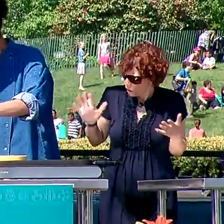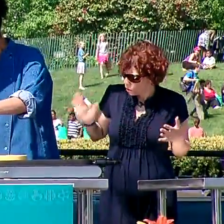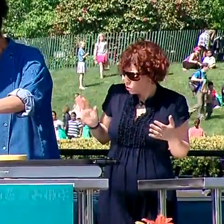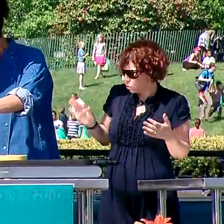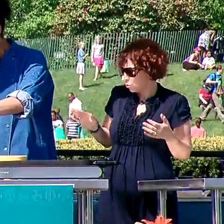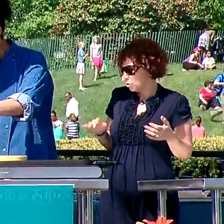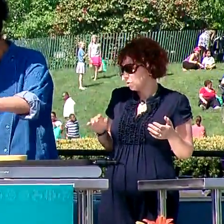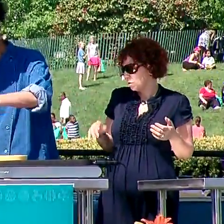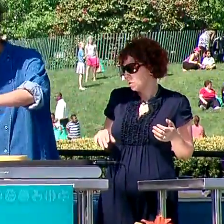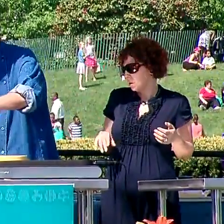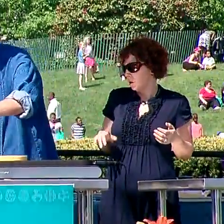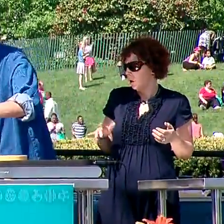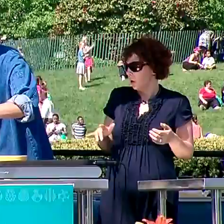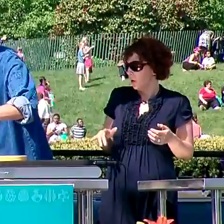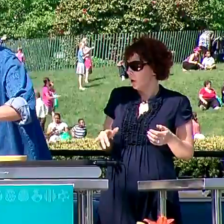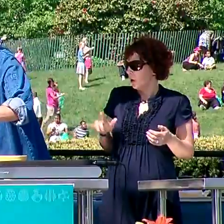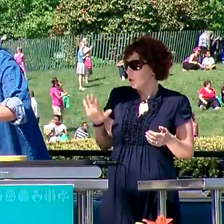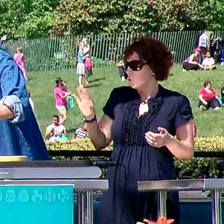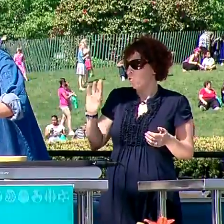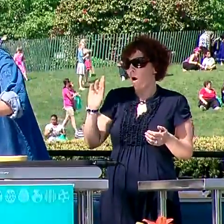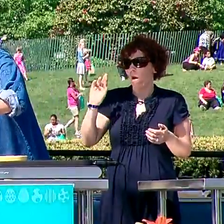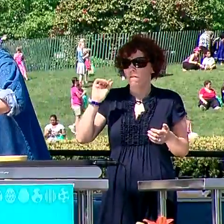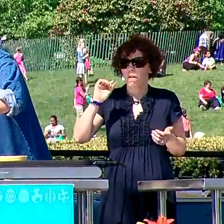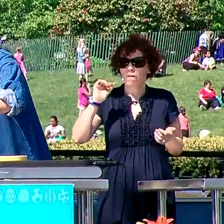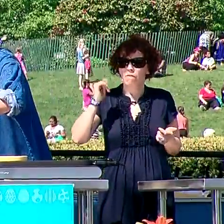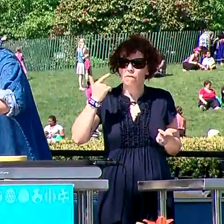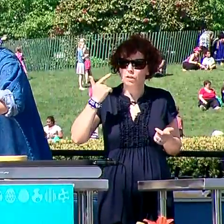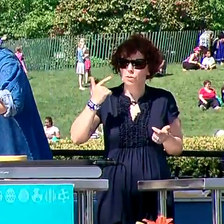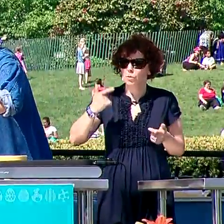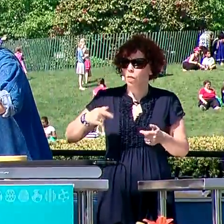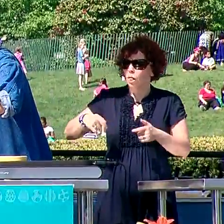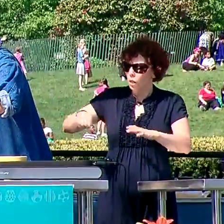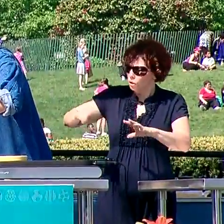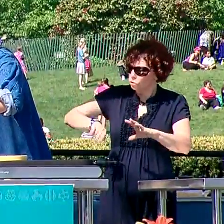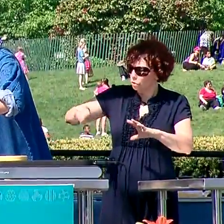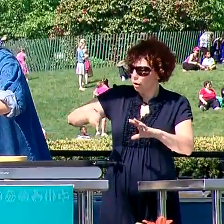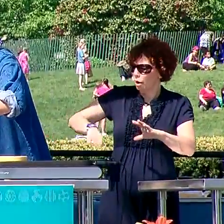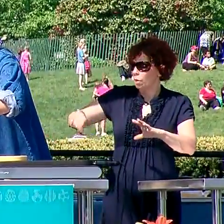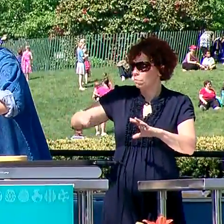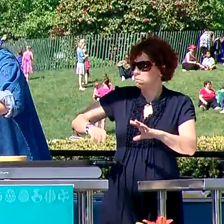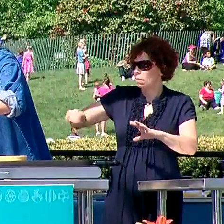So scrape your ingredients on the half. And you don't need that much.